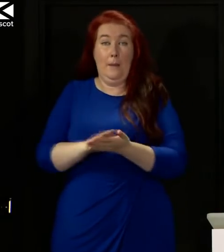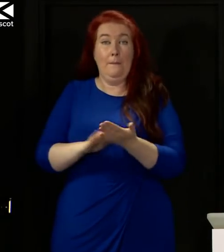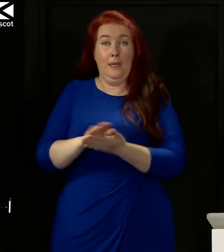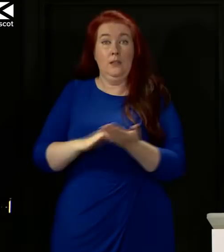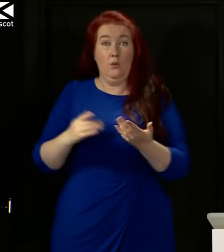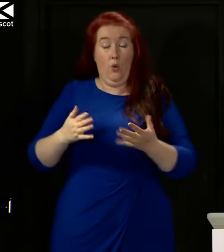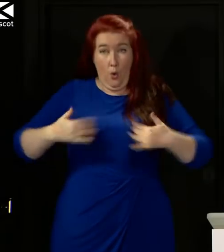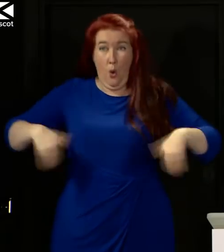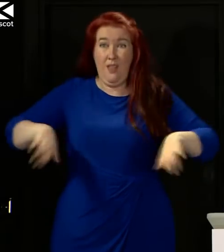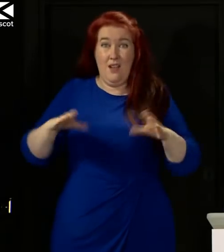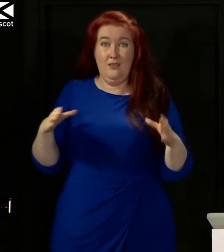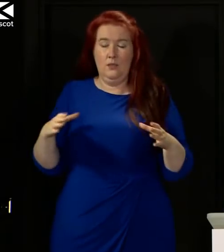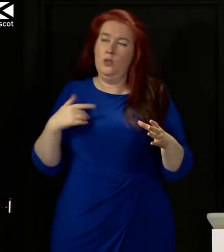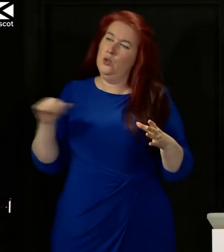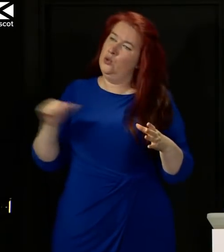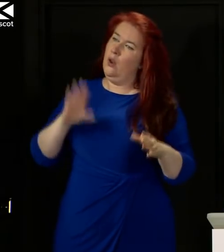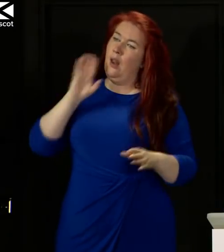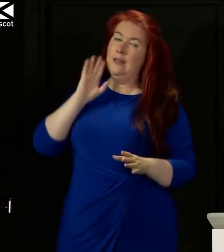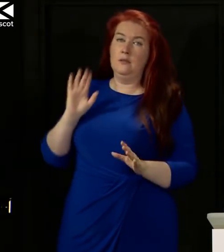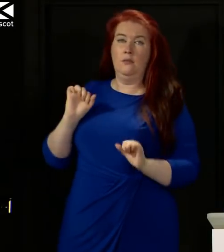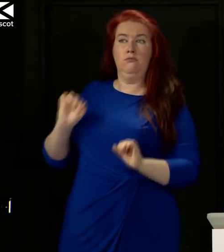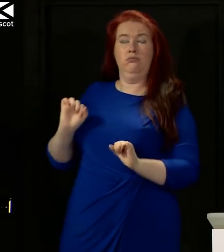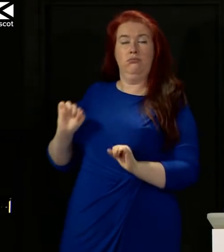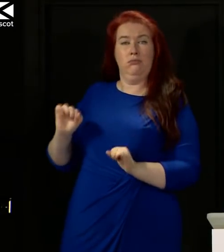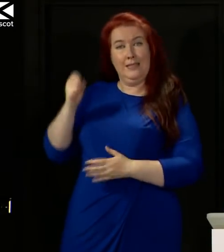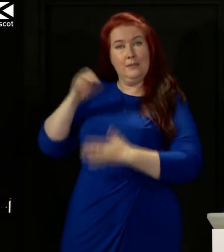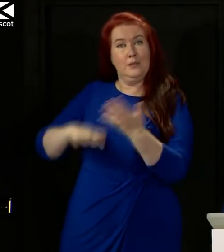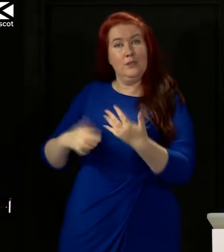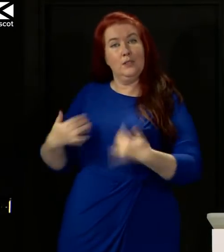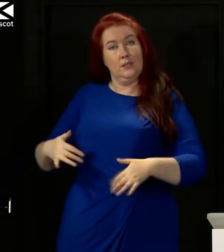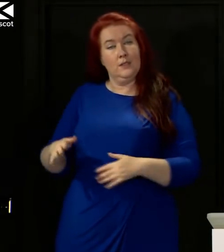all of us, have to pay heed to in this situation which we face.